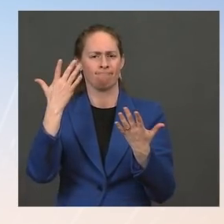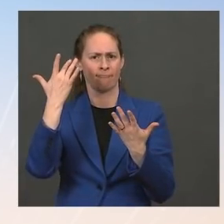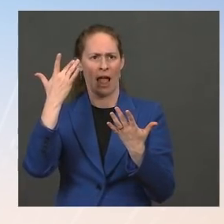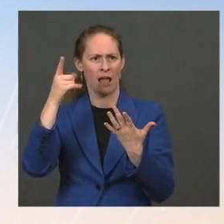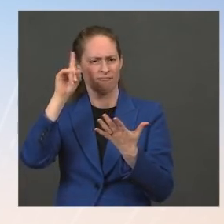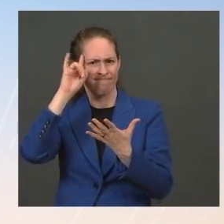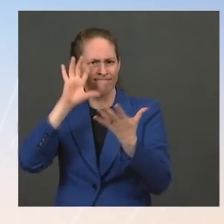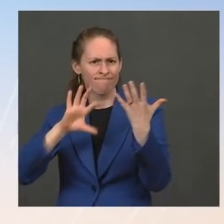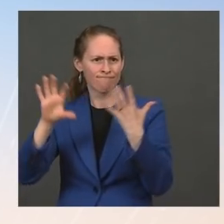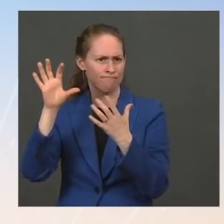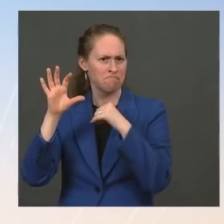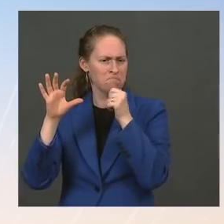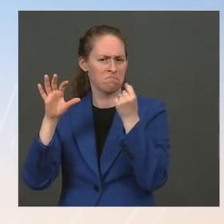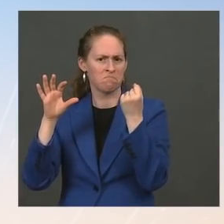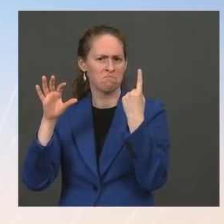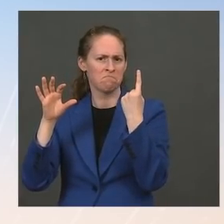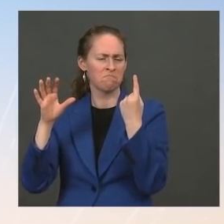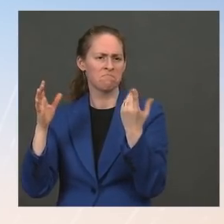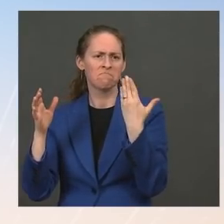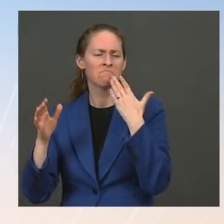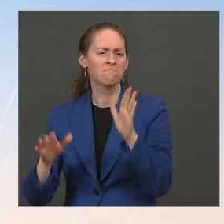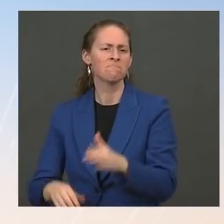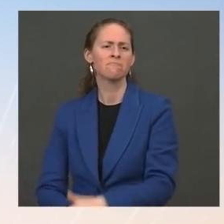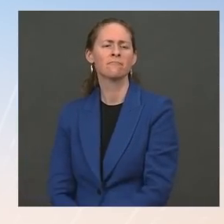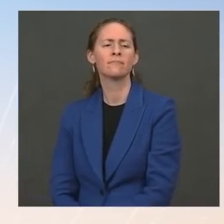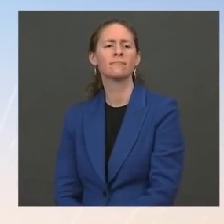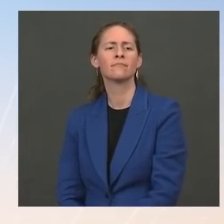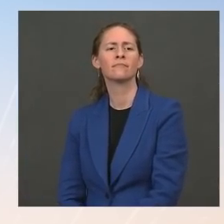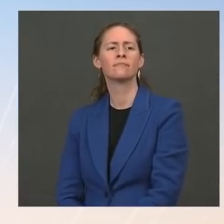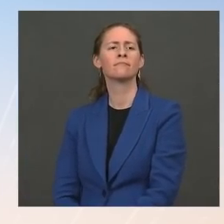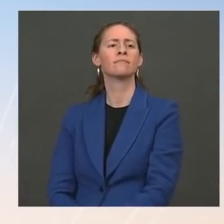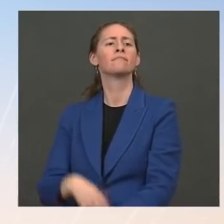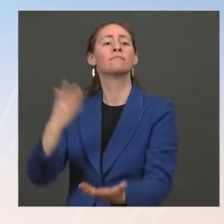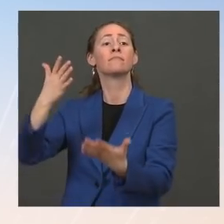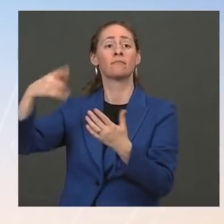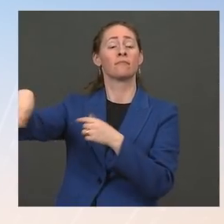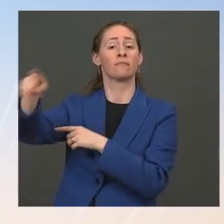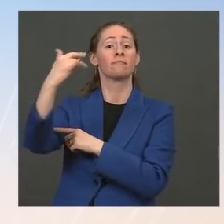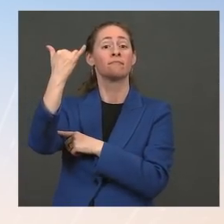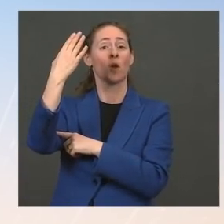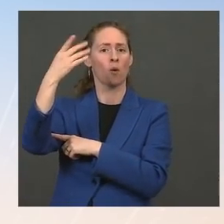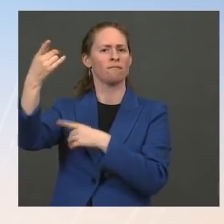or a public statement this morning, conveying that counseling, of course, would be the first step.